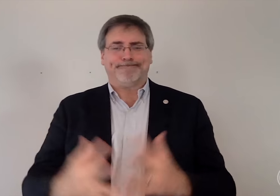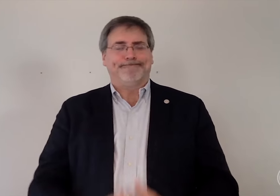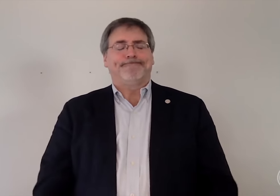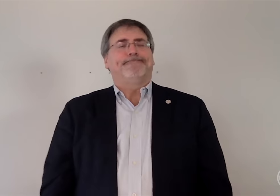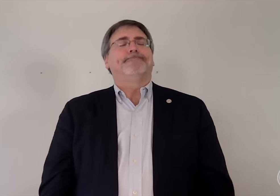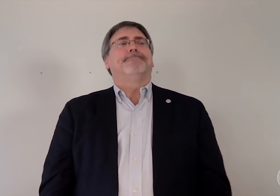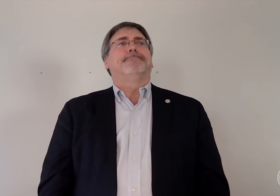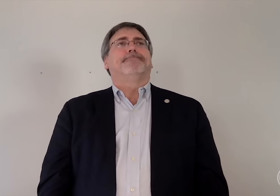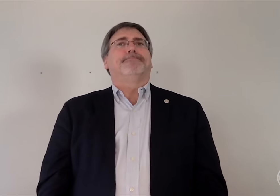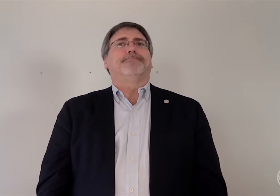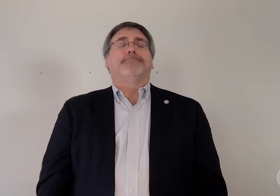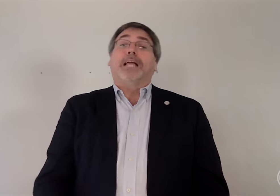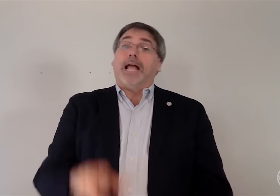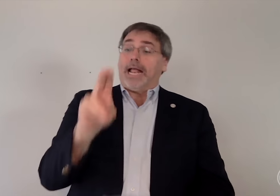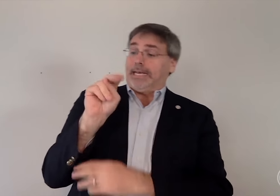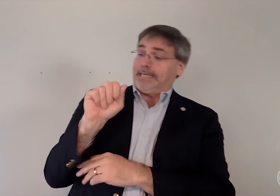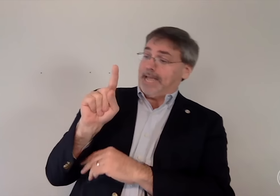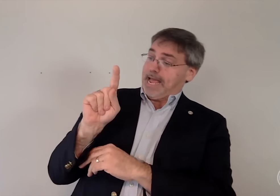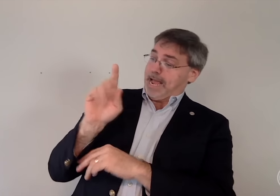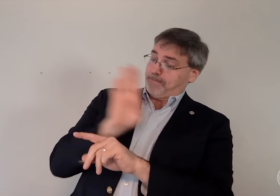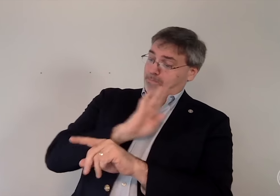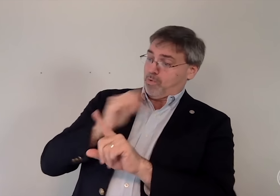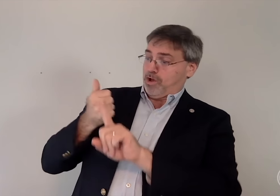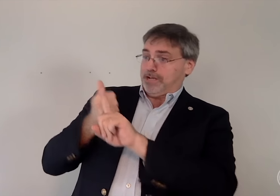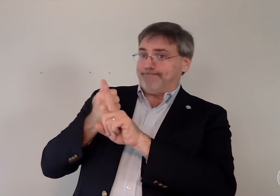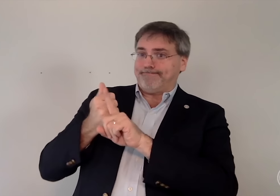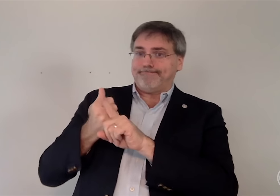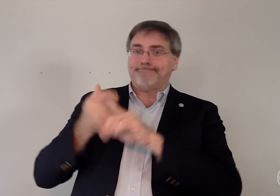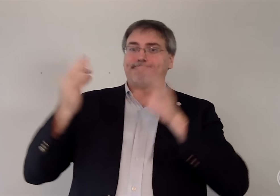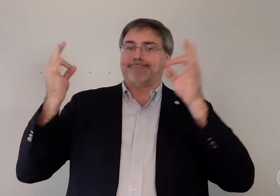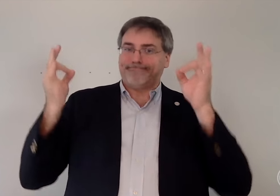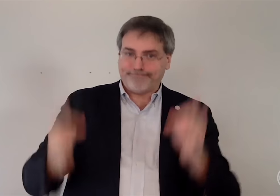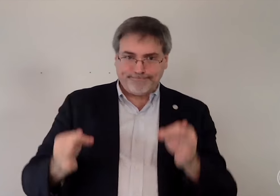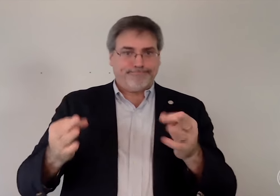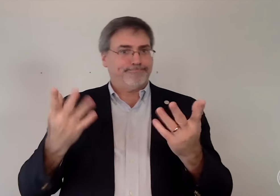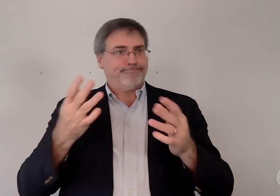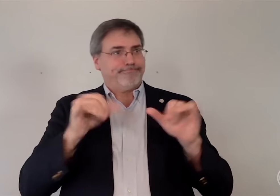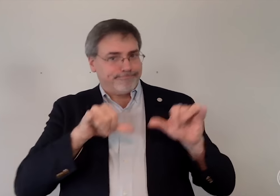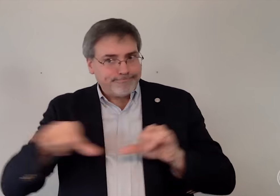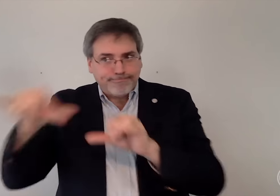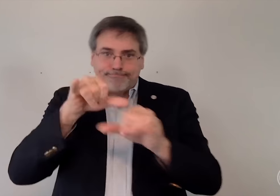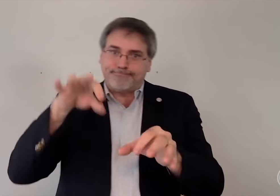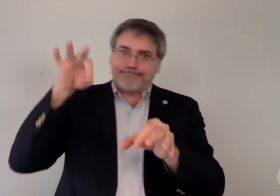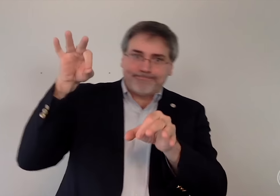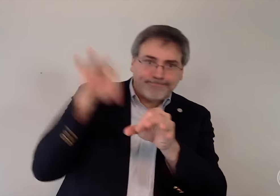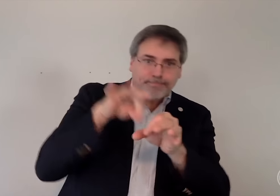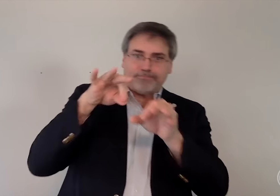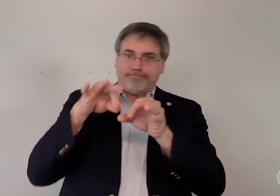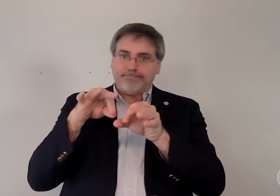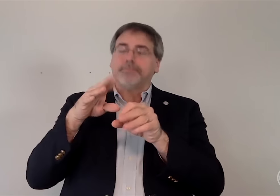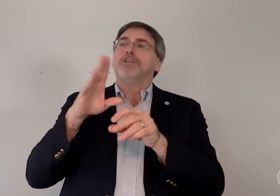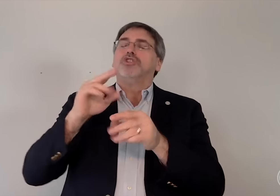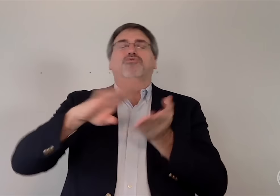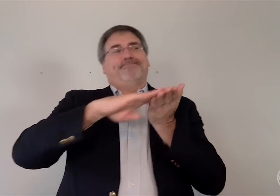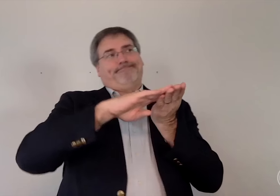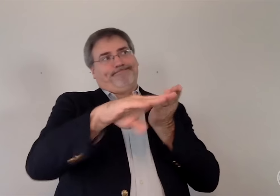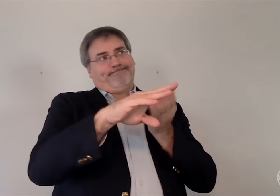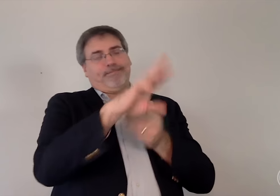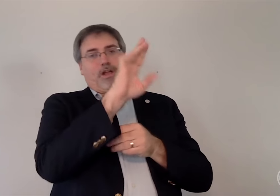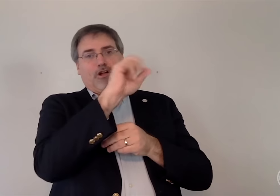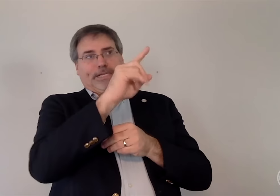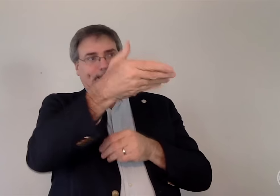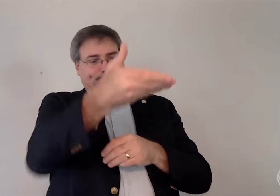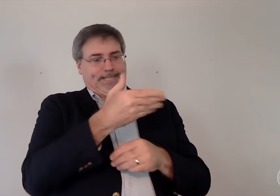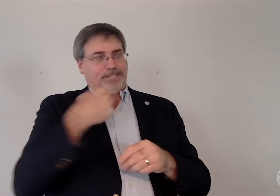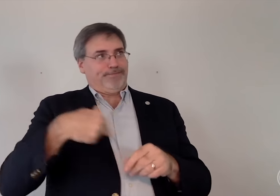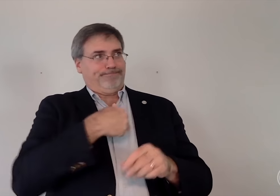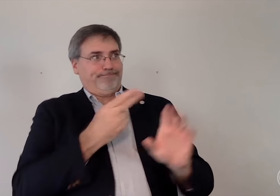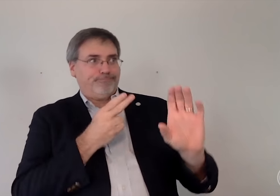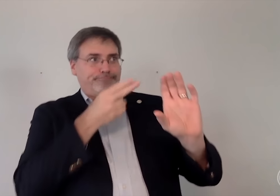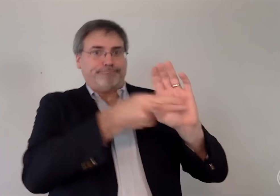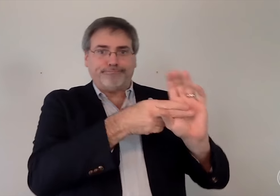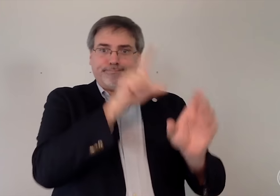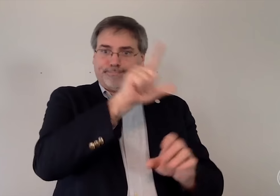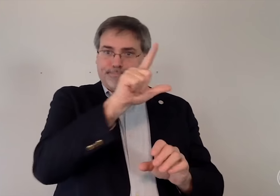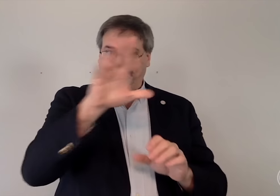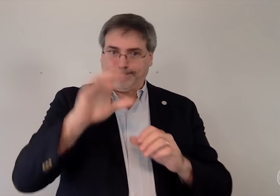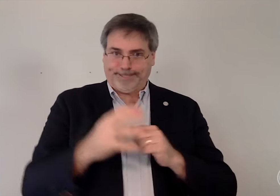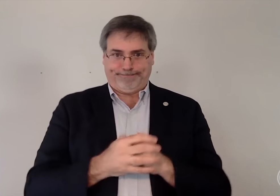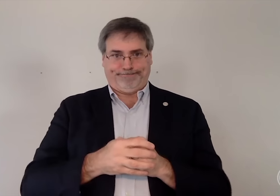As a result, the NAD Board determined by unanimous vote to decline RID’s invitation join the LLC effort.